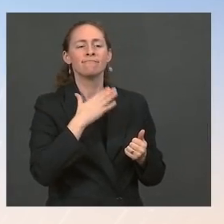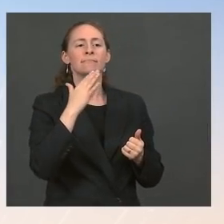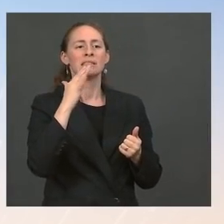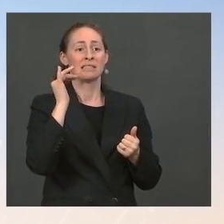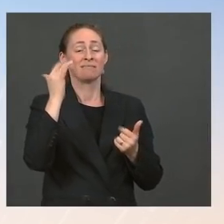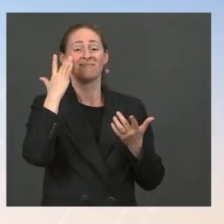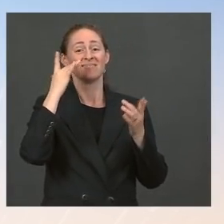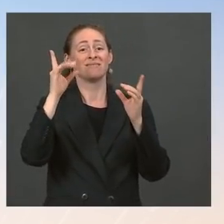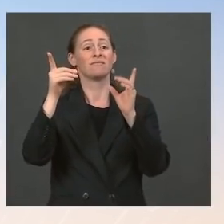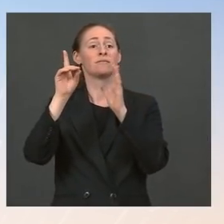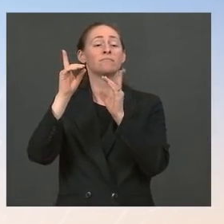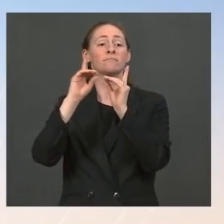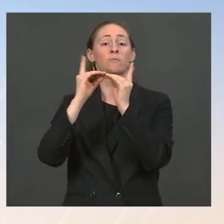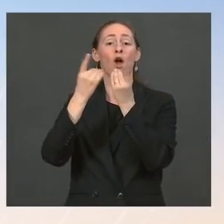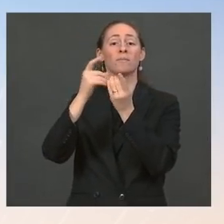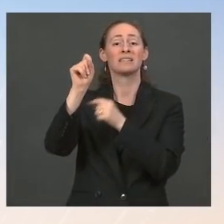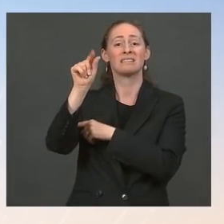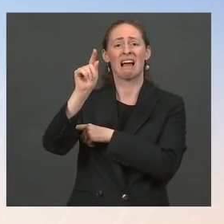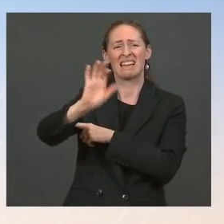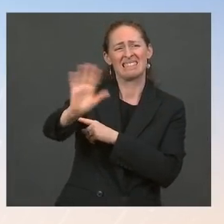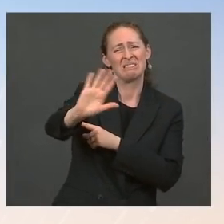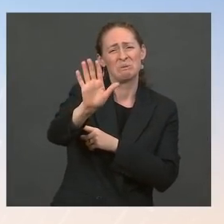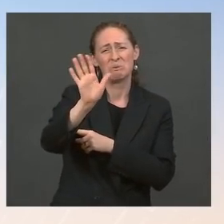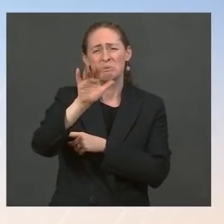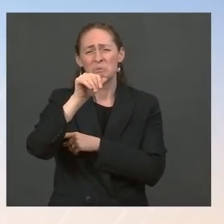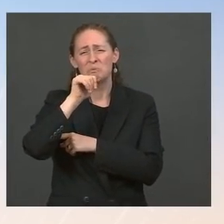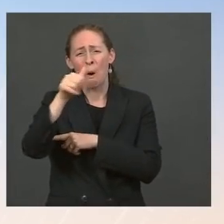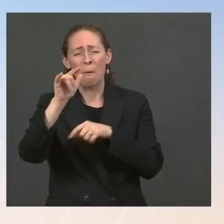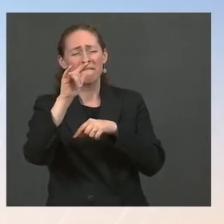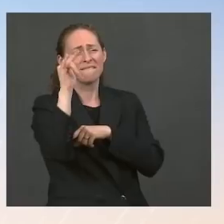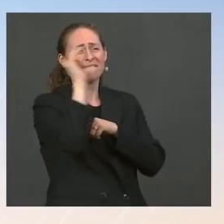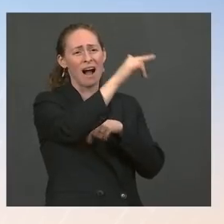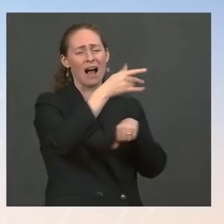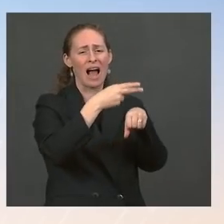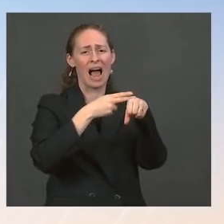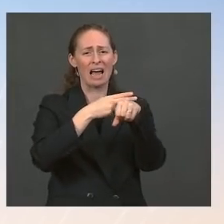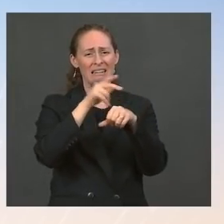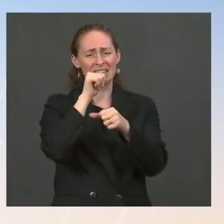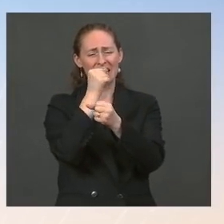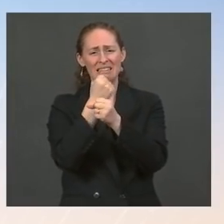It's something we have seen rise since 2019. But that is a different issue